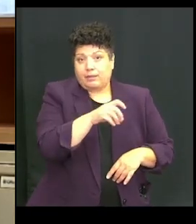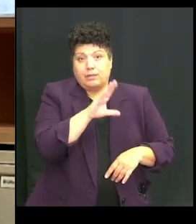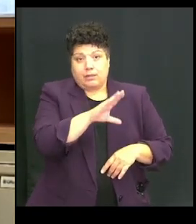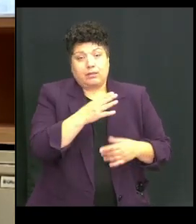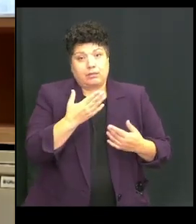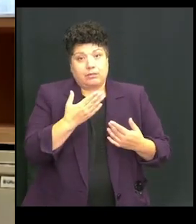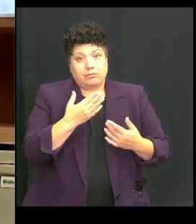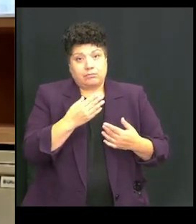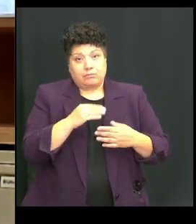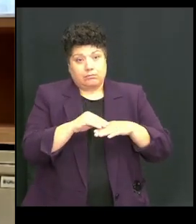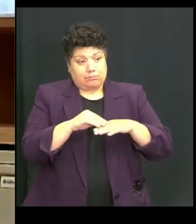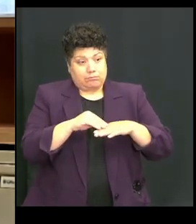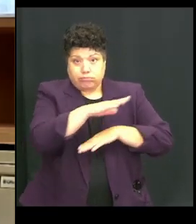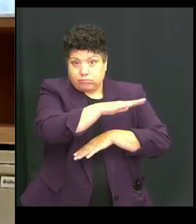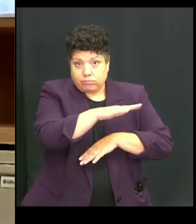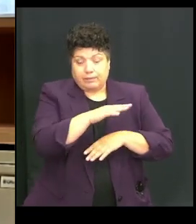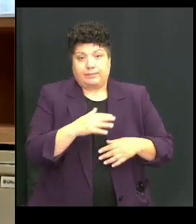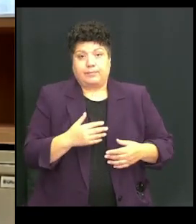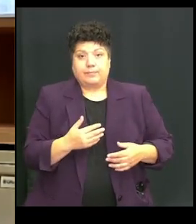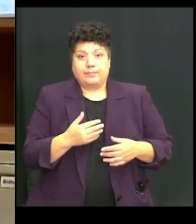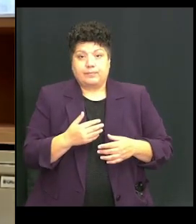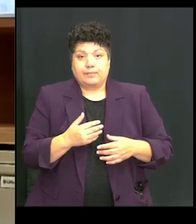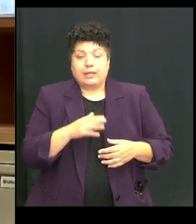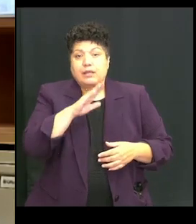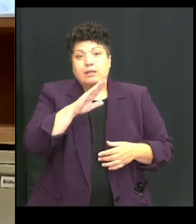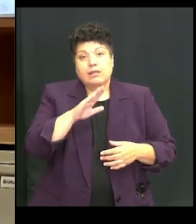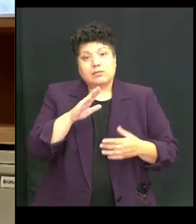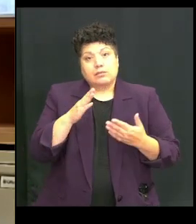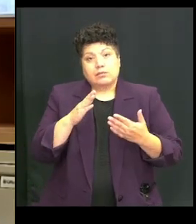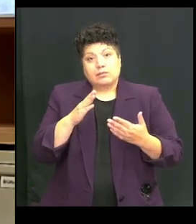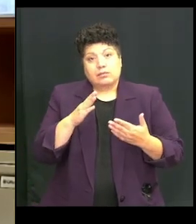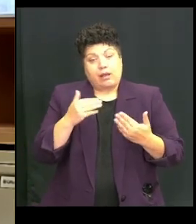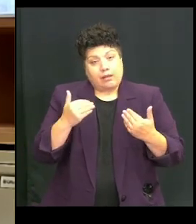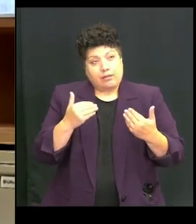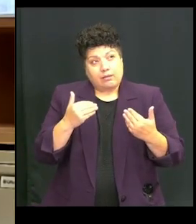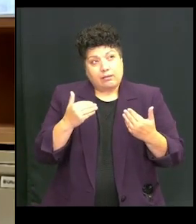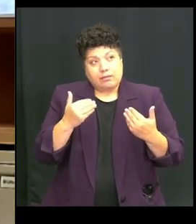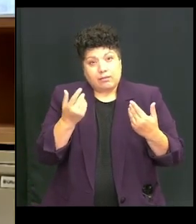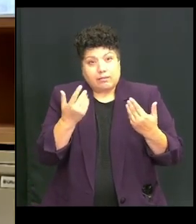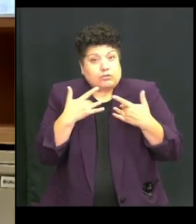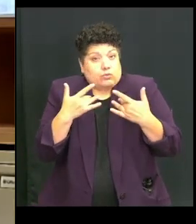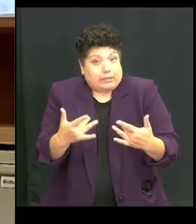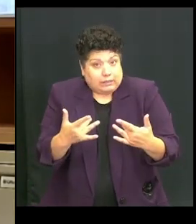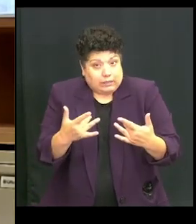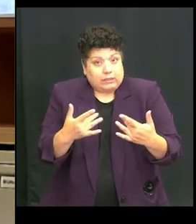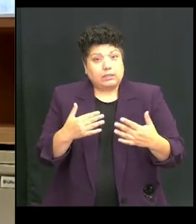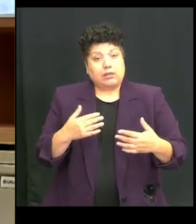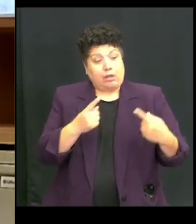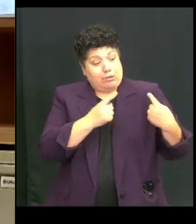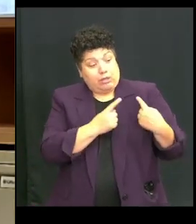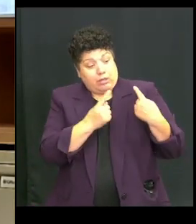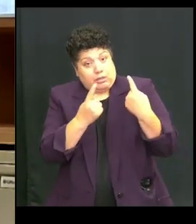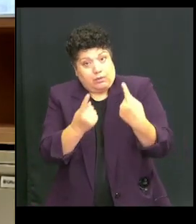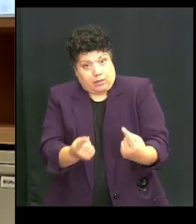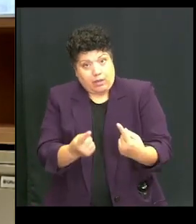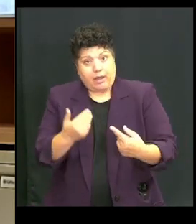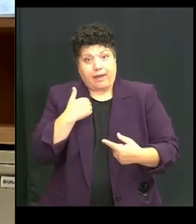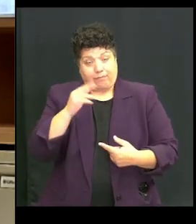So, these long trend trends towards polarization, I don't think it's coming from the United States.